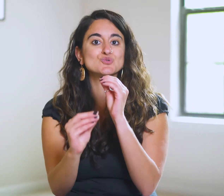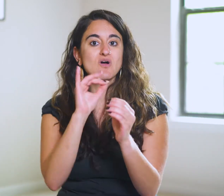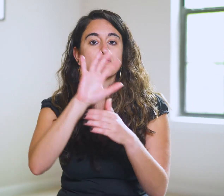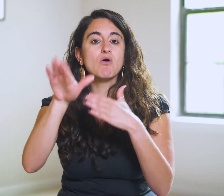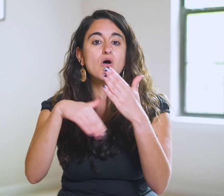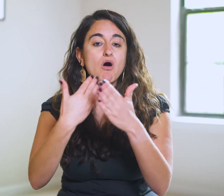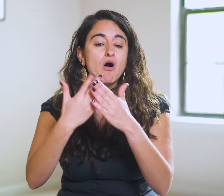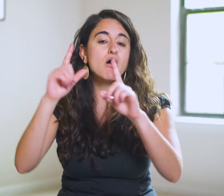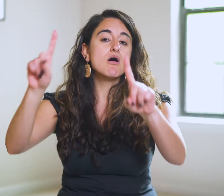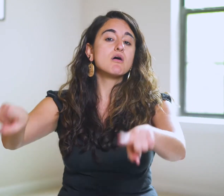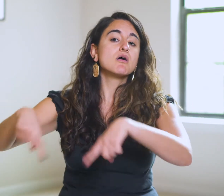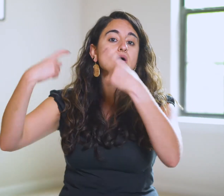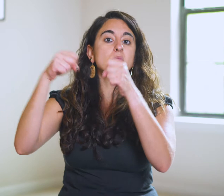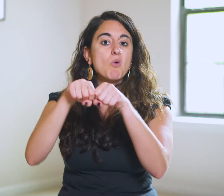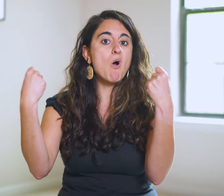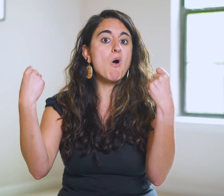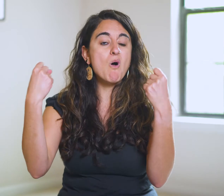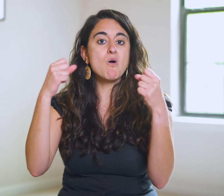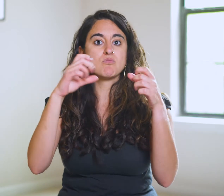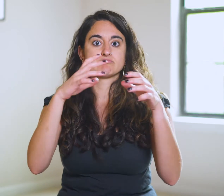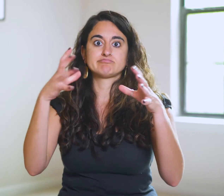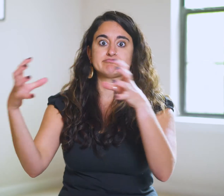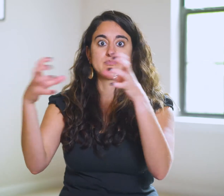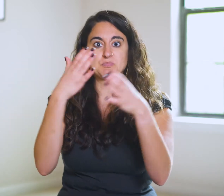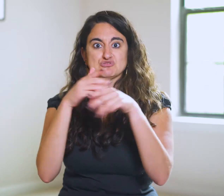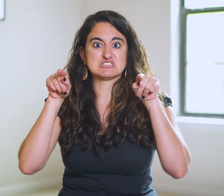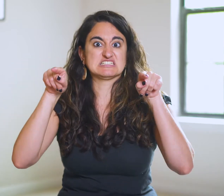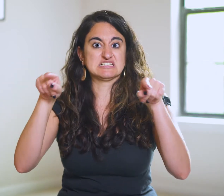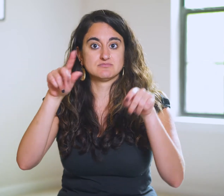of all that has been broken relationally